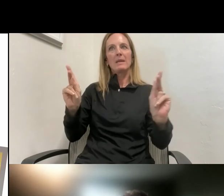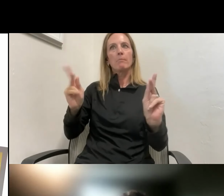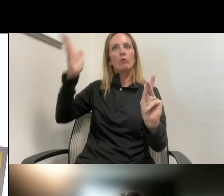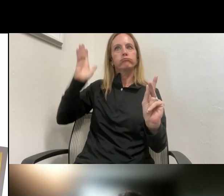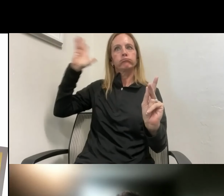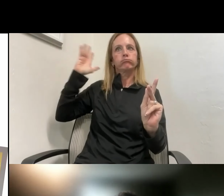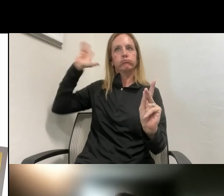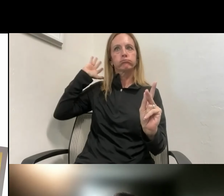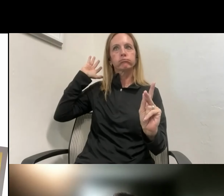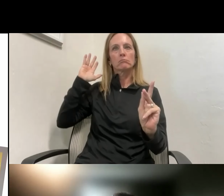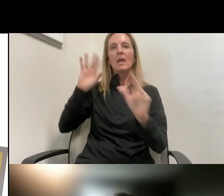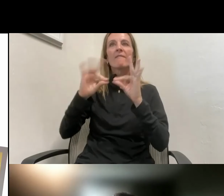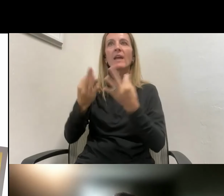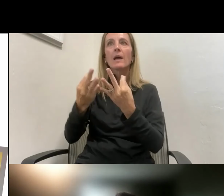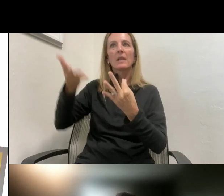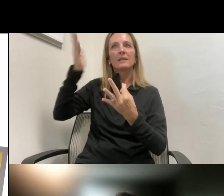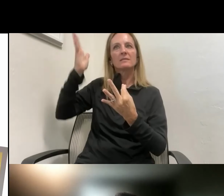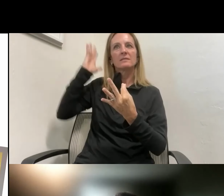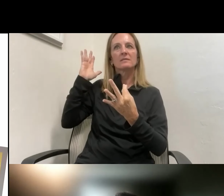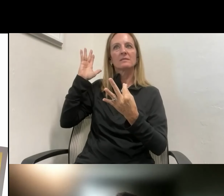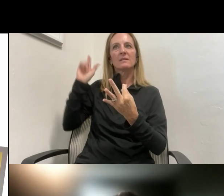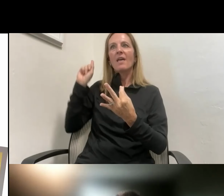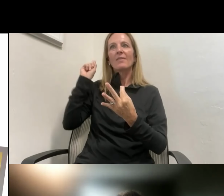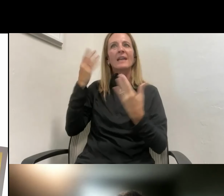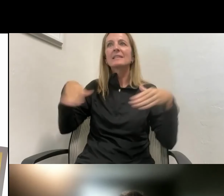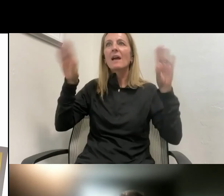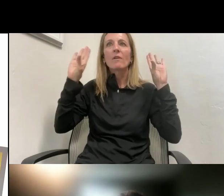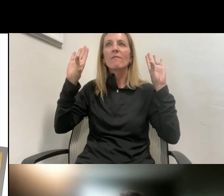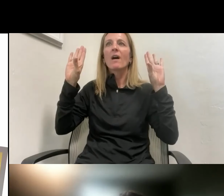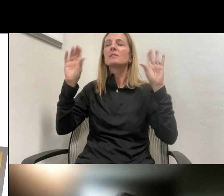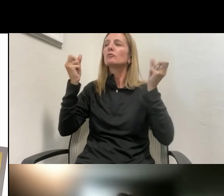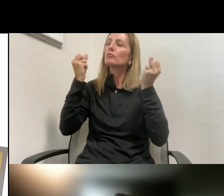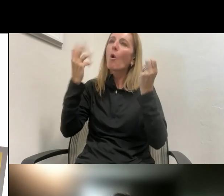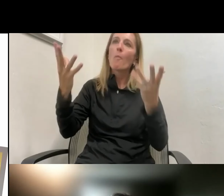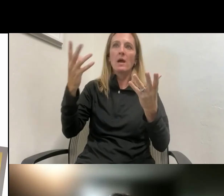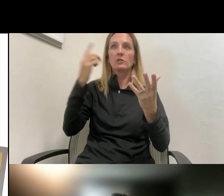much so that we could be here. And each one of our families. Even though we might not know our